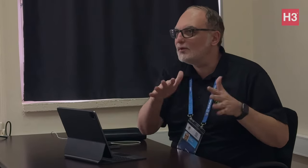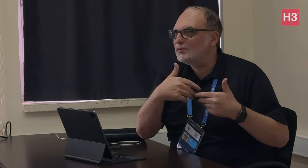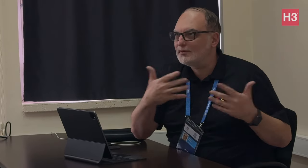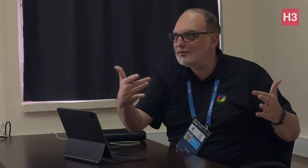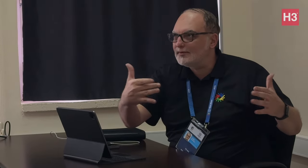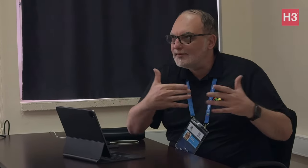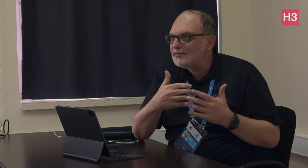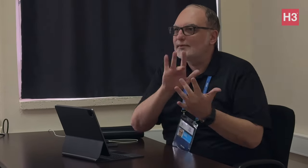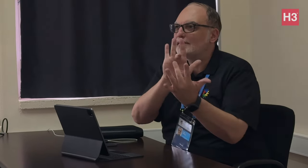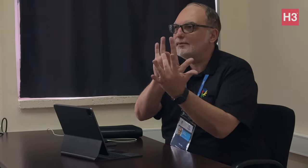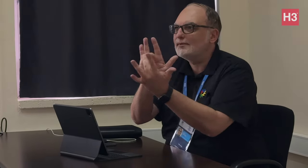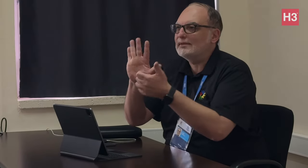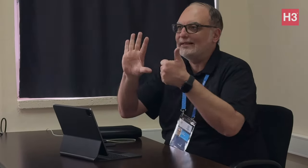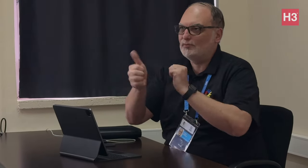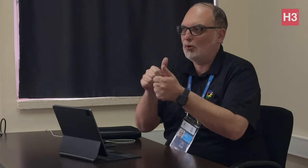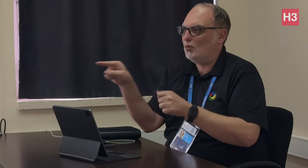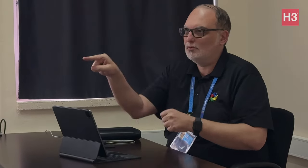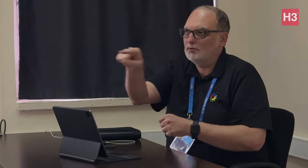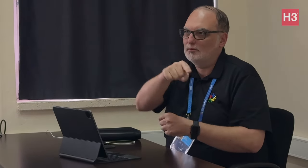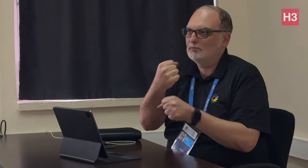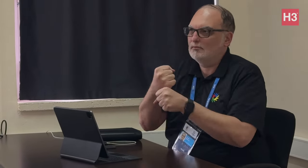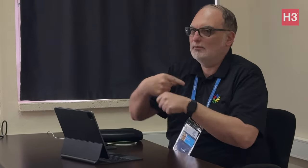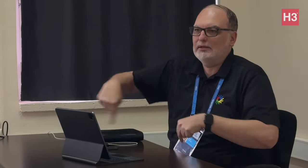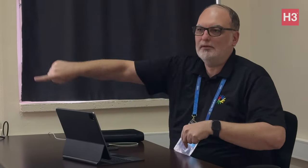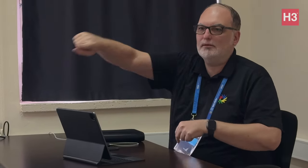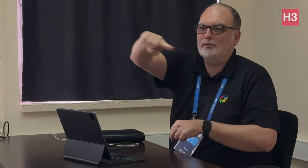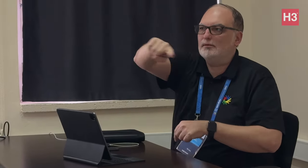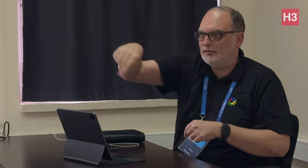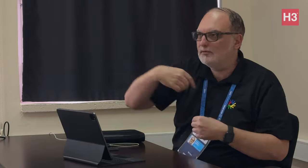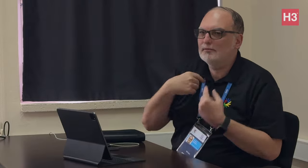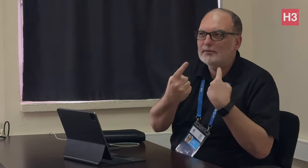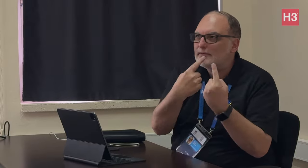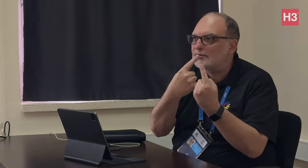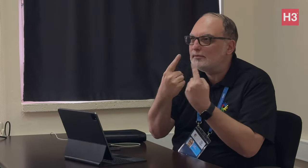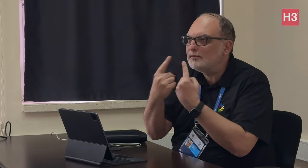wasn't being done, all that to make it clear where I stand. I reached out to six sports directors and conducted meetings